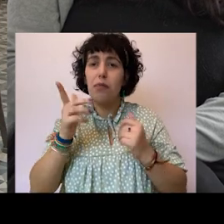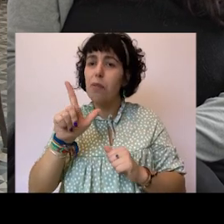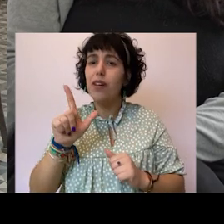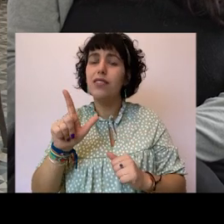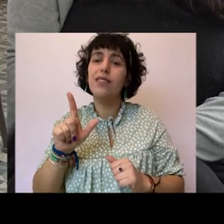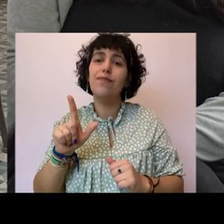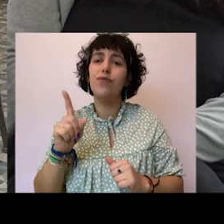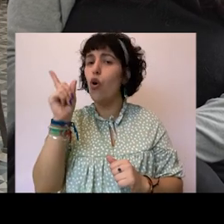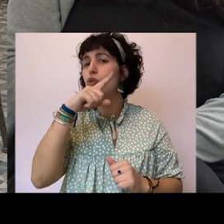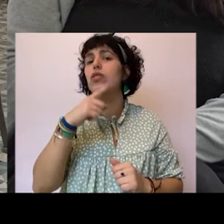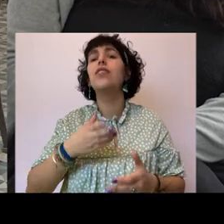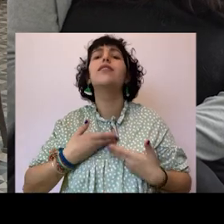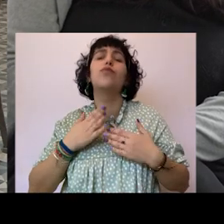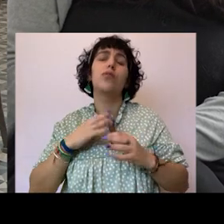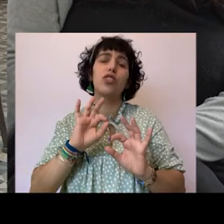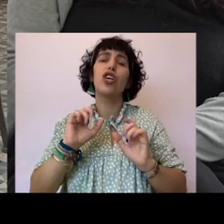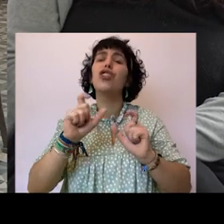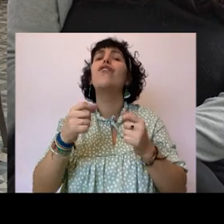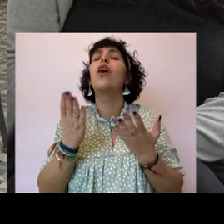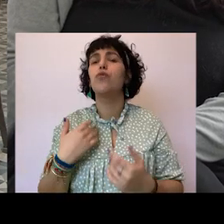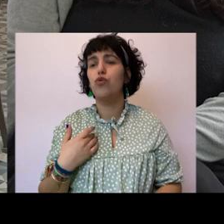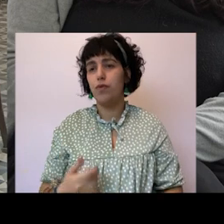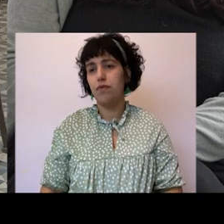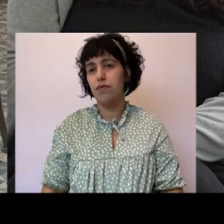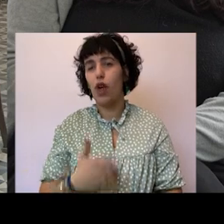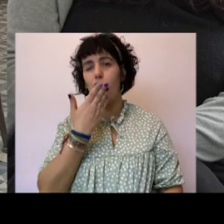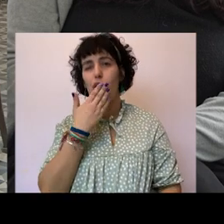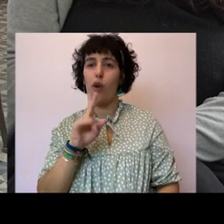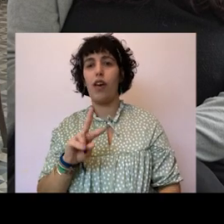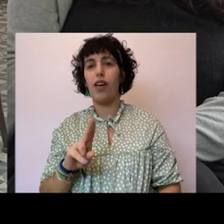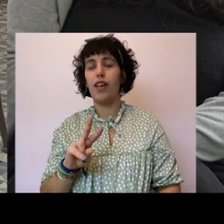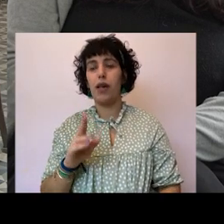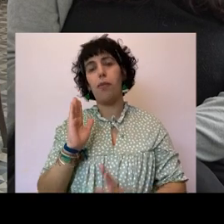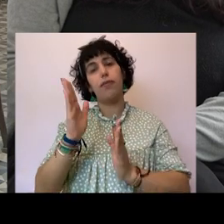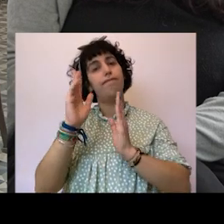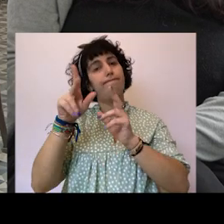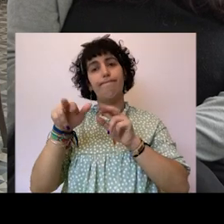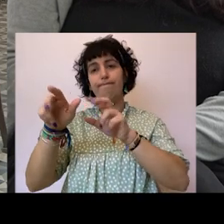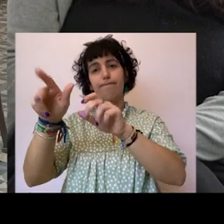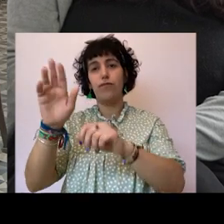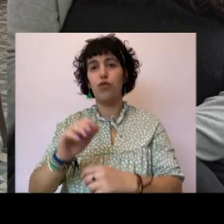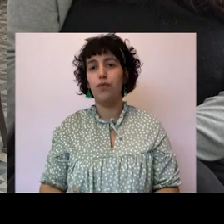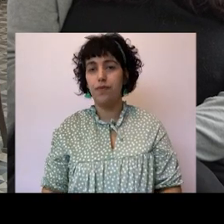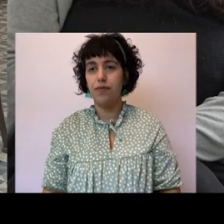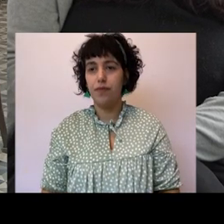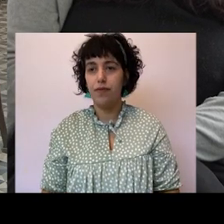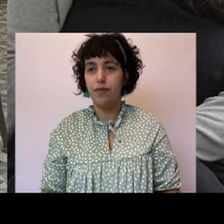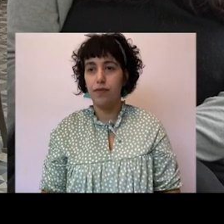Now I have to explain it at home too. So I chose to give no answers, ignore them, and continue.